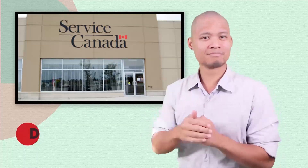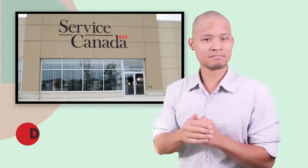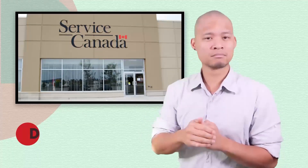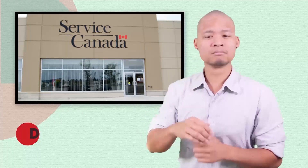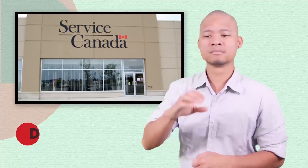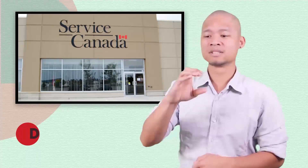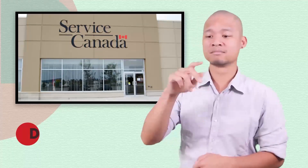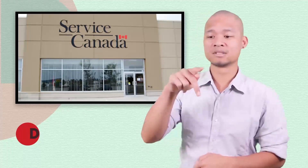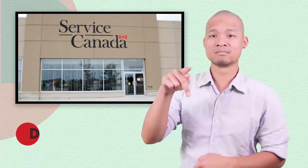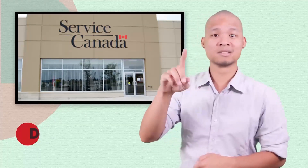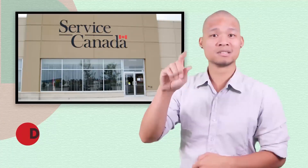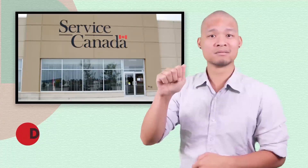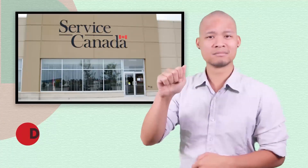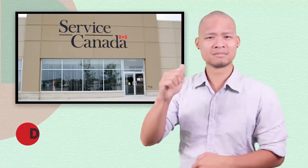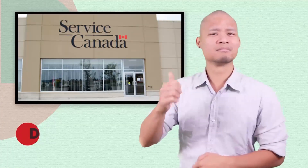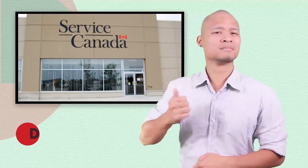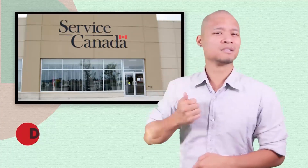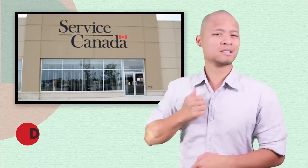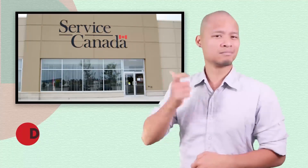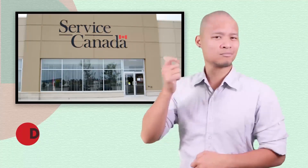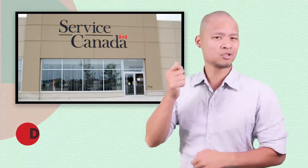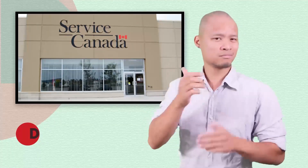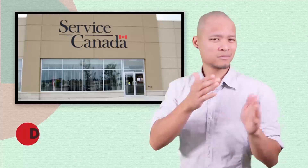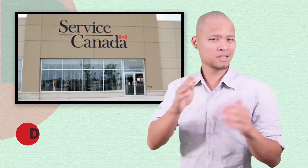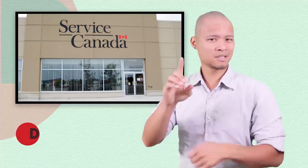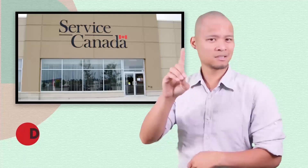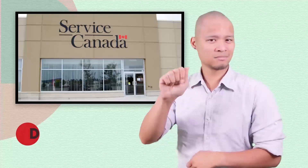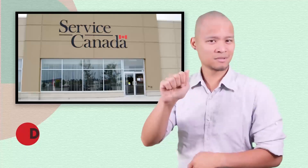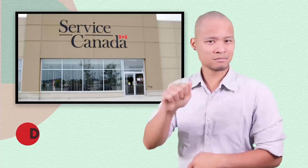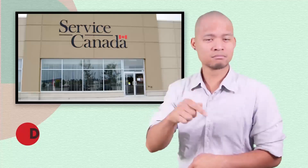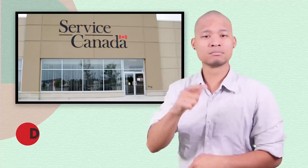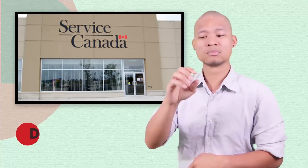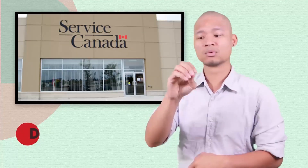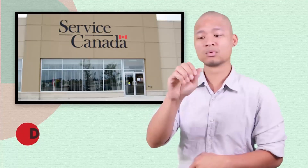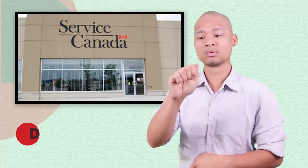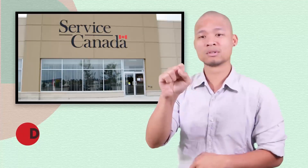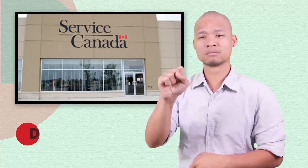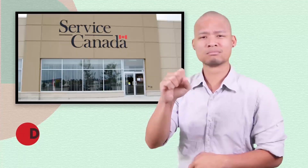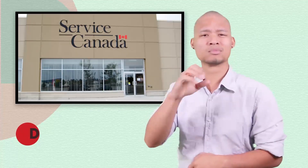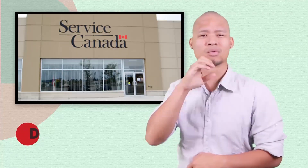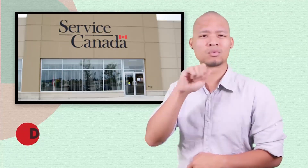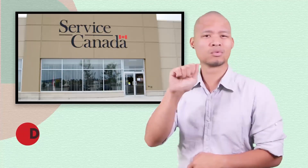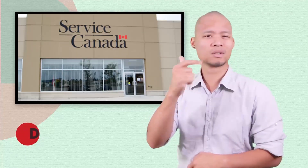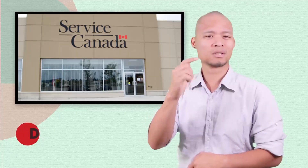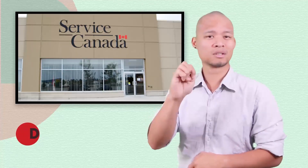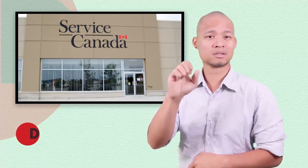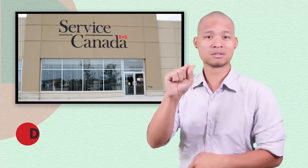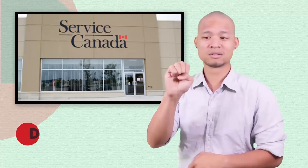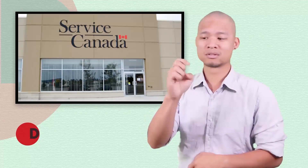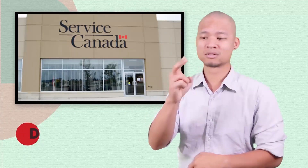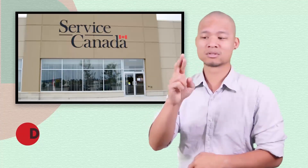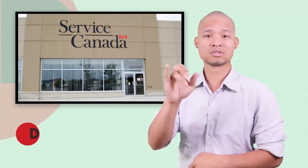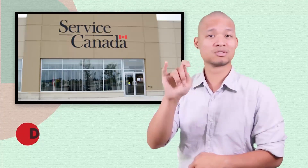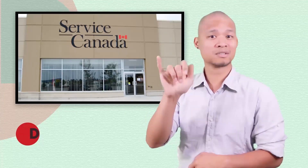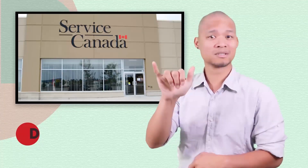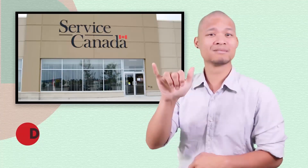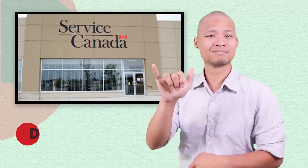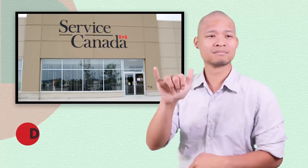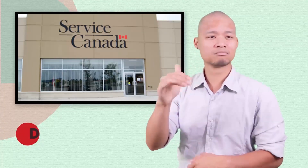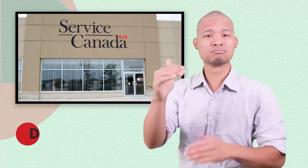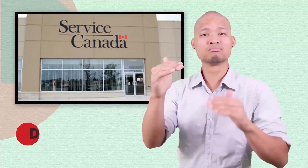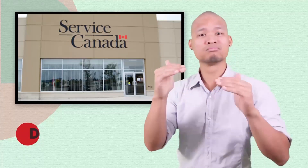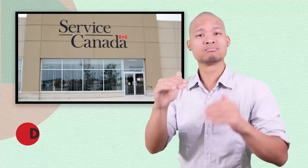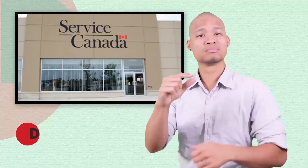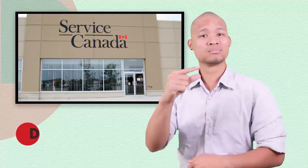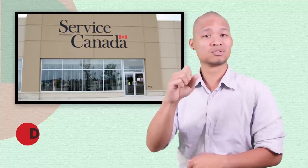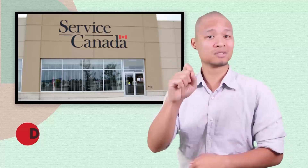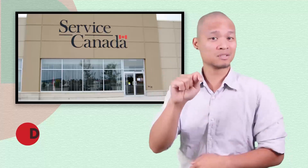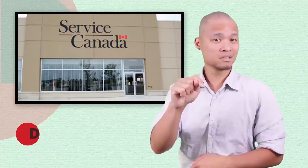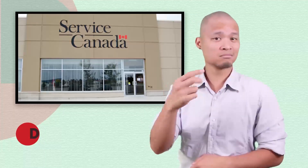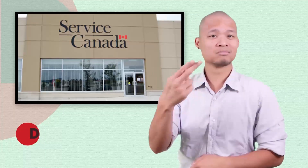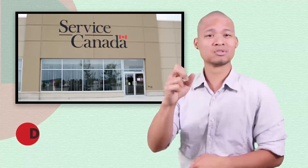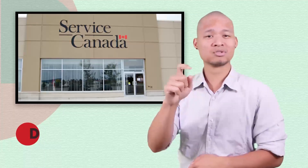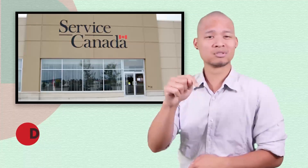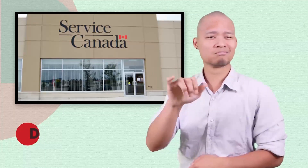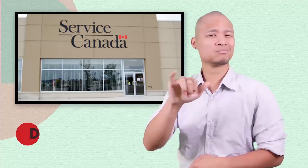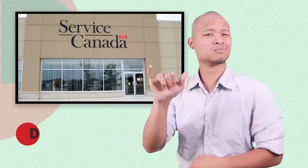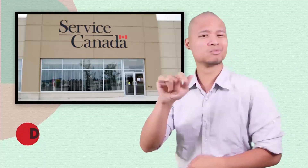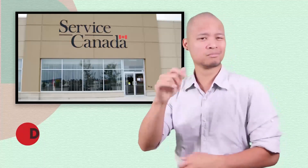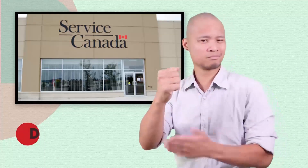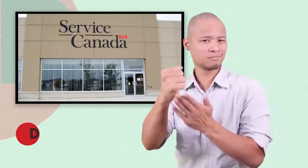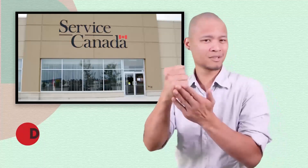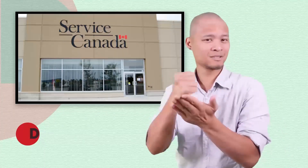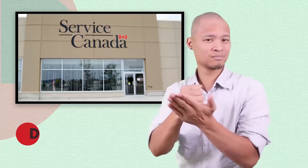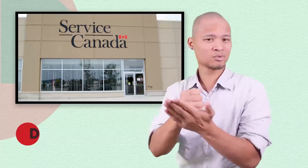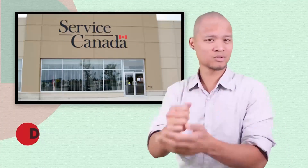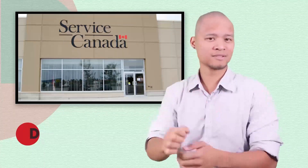Canada Pension Plan for Disability (CPP-D), Old Age security, GST/HST and Passports.